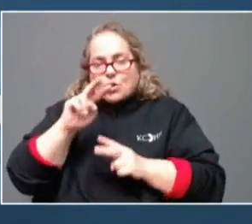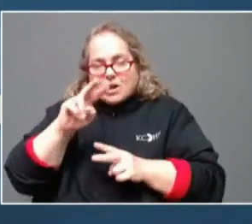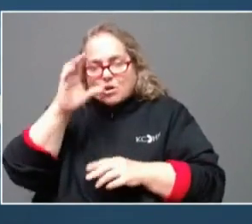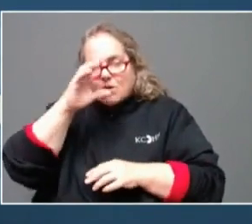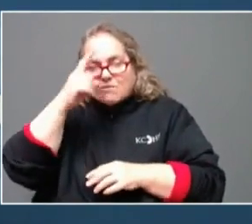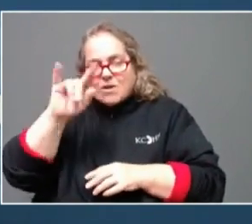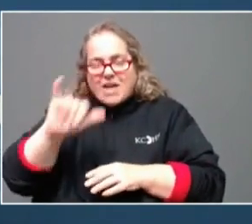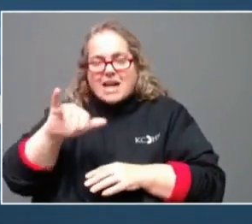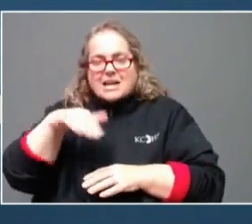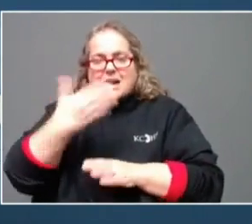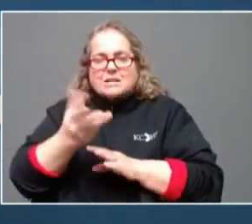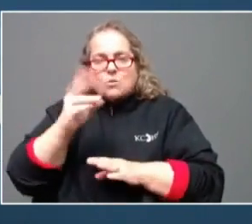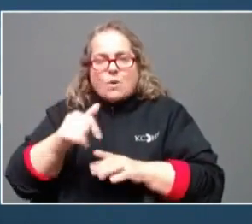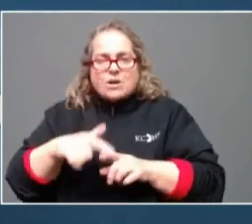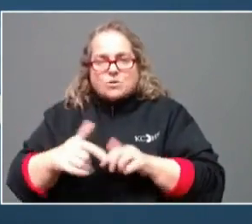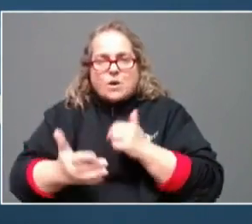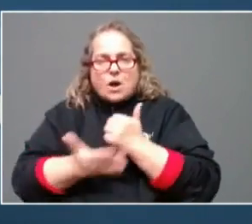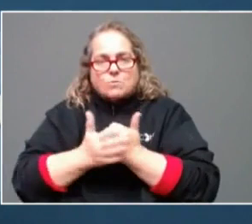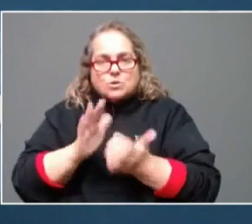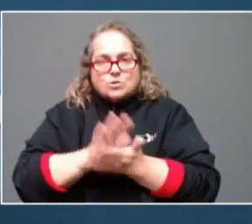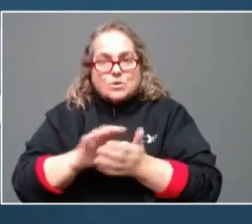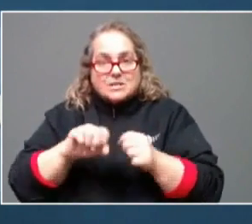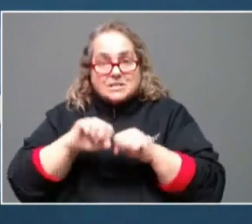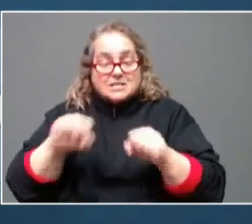help school systems now as you know, we've got some school systems that